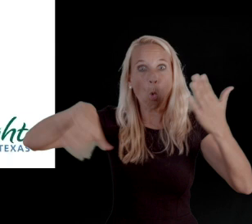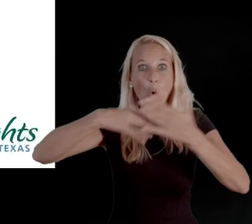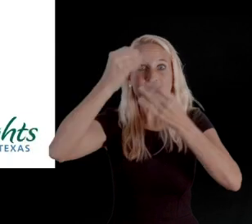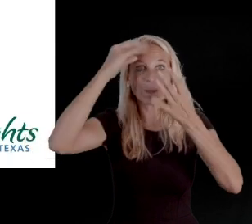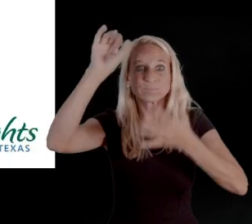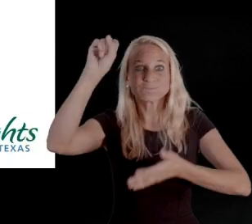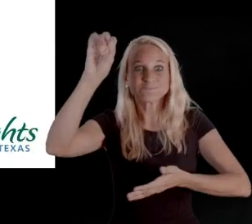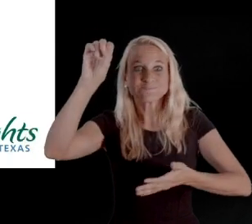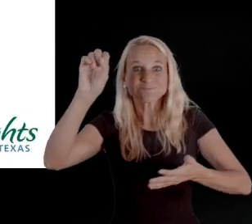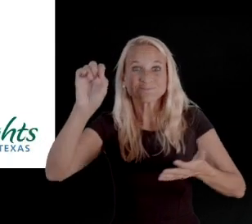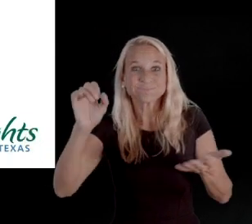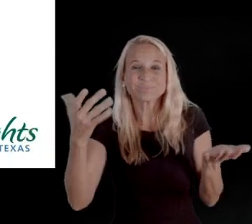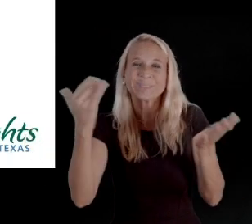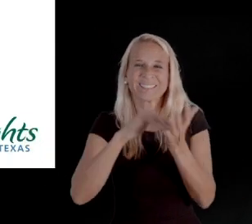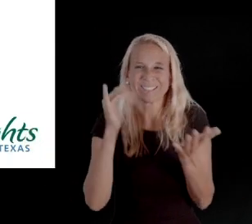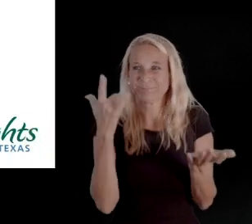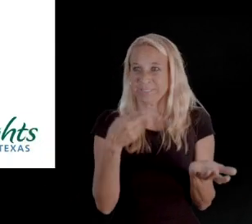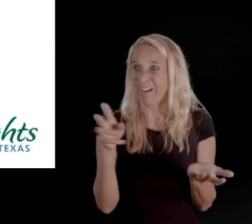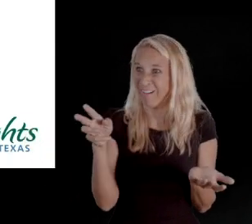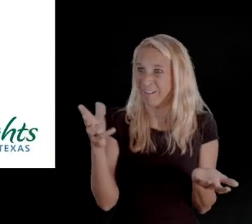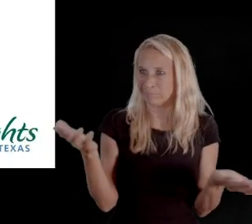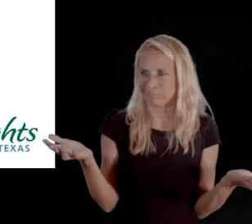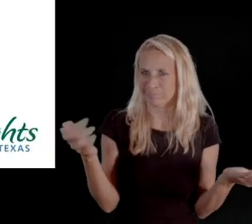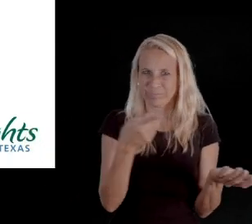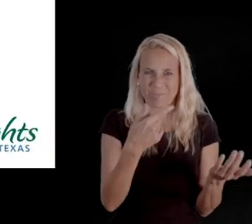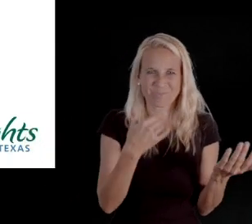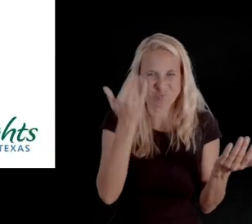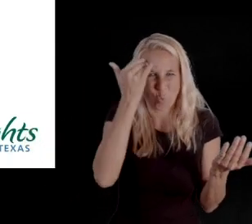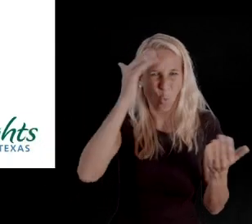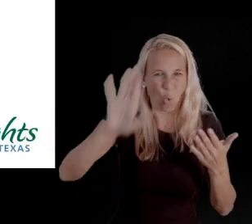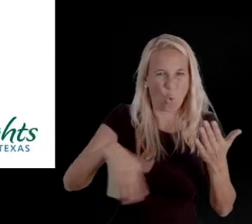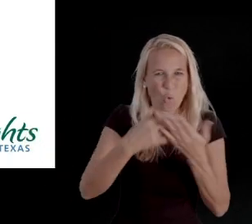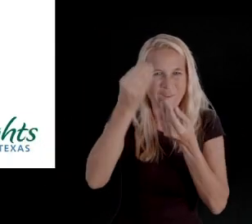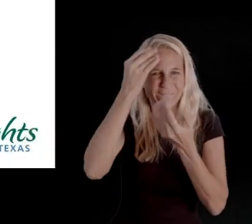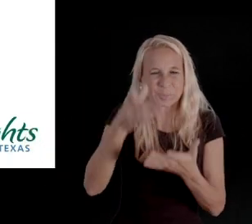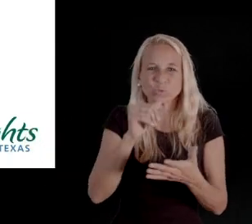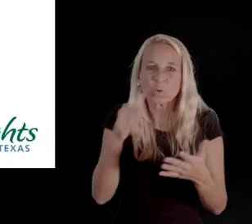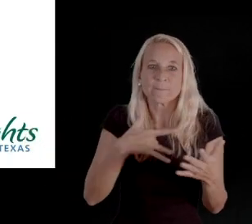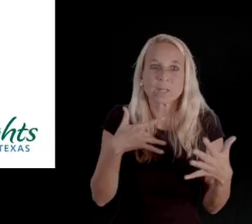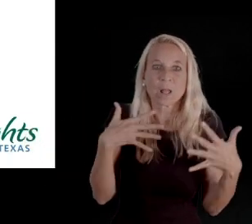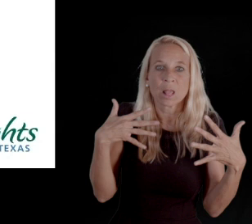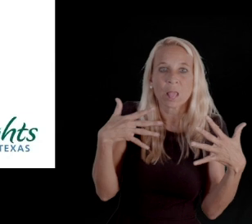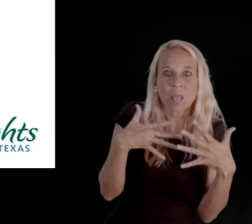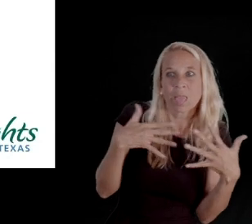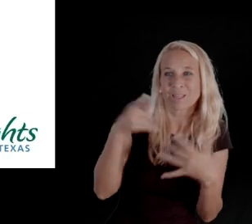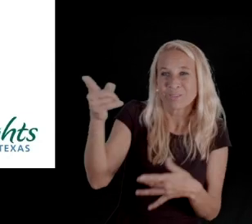So it's not something to also be intimidated by. And again, it's another person that has no idea